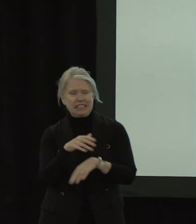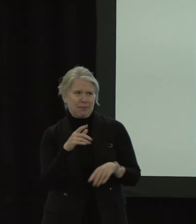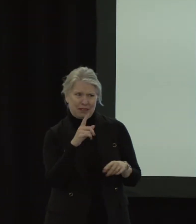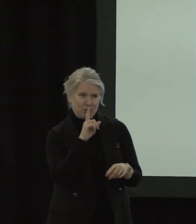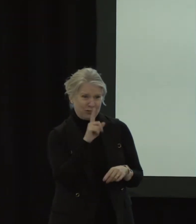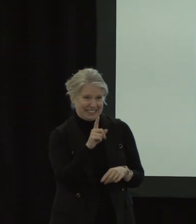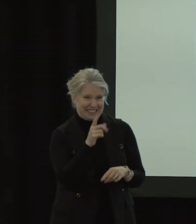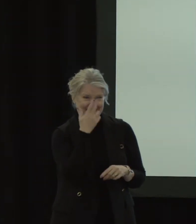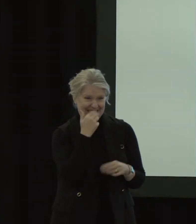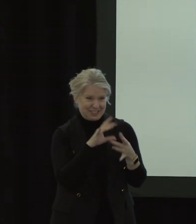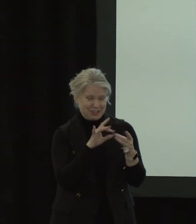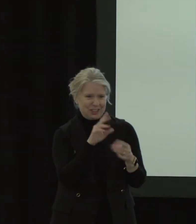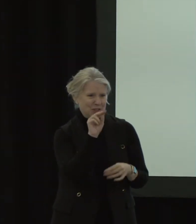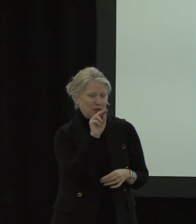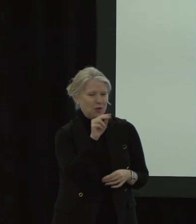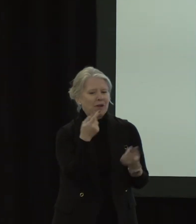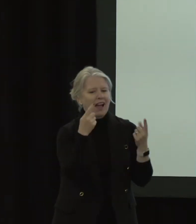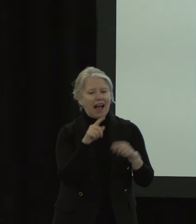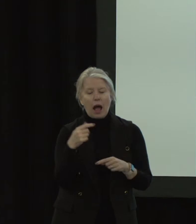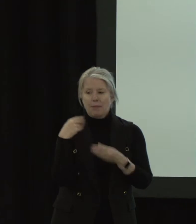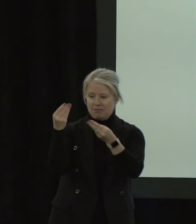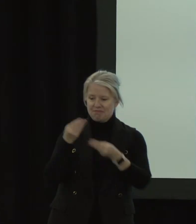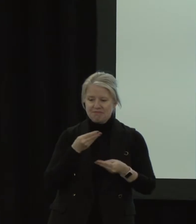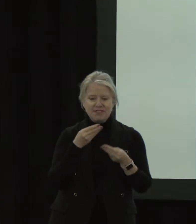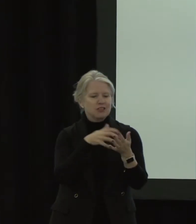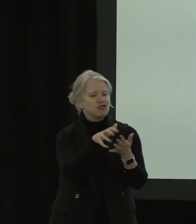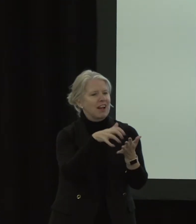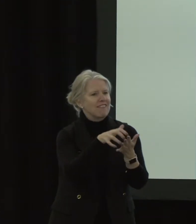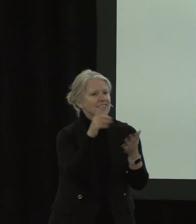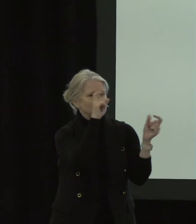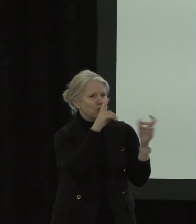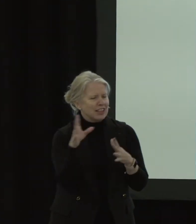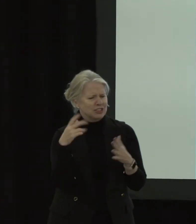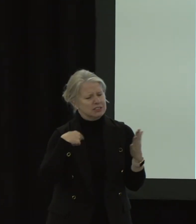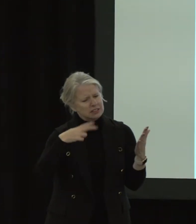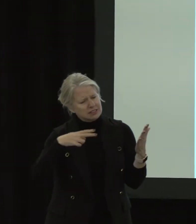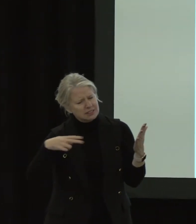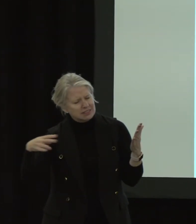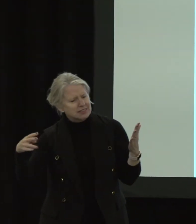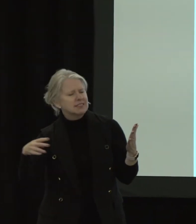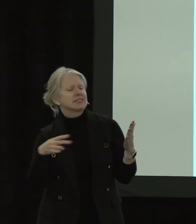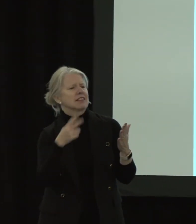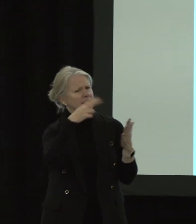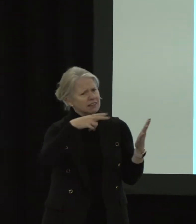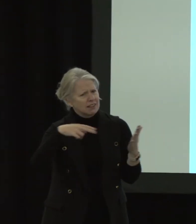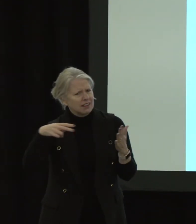I received the draft strategy. and I read it twice, and because of one sentence in